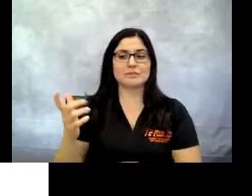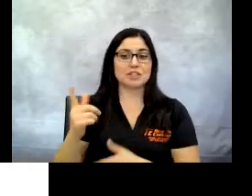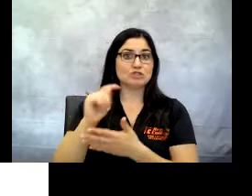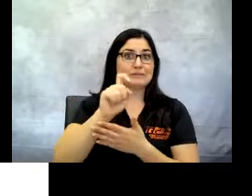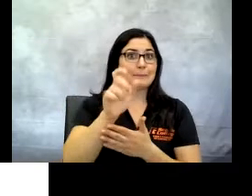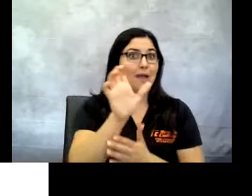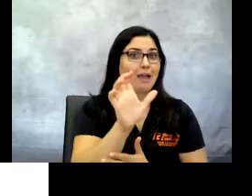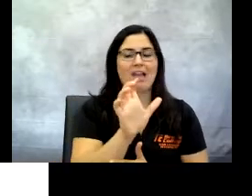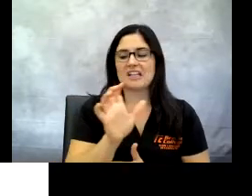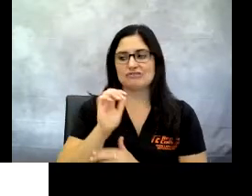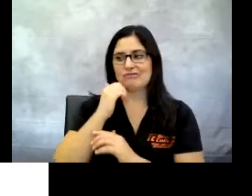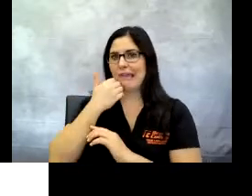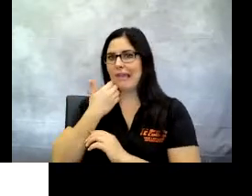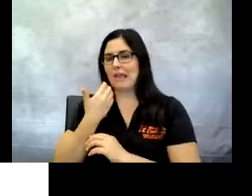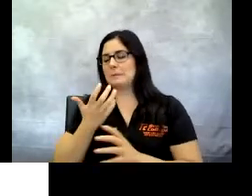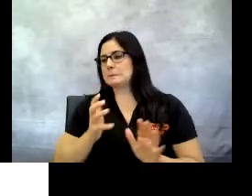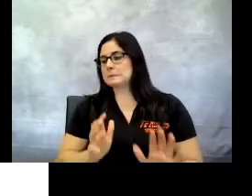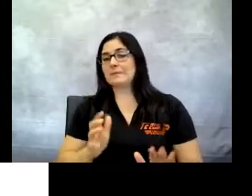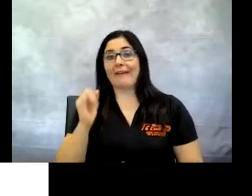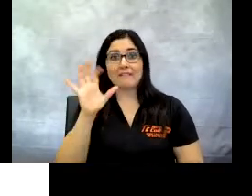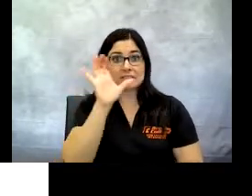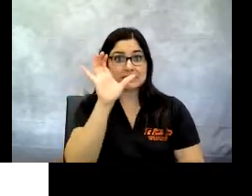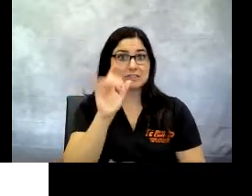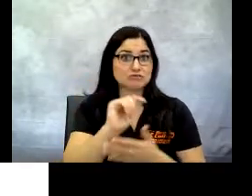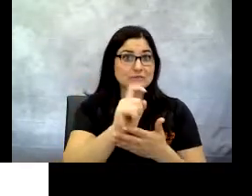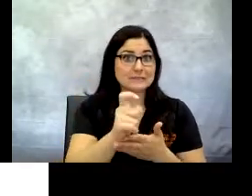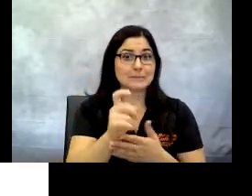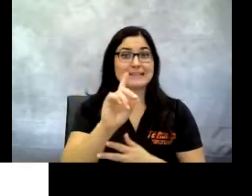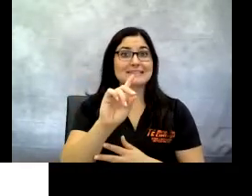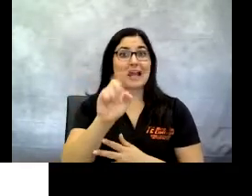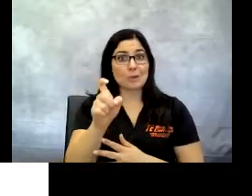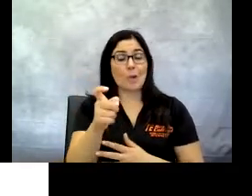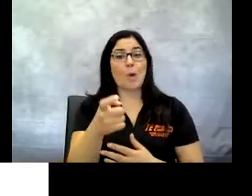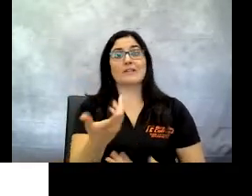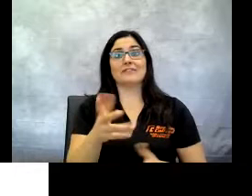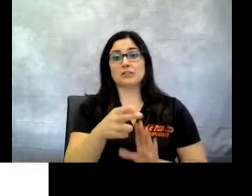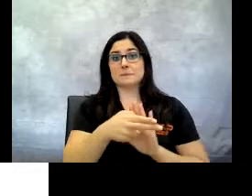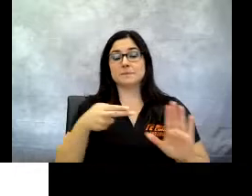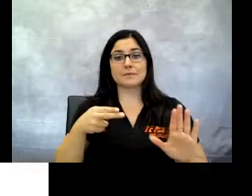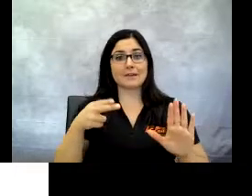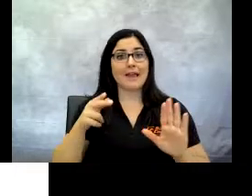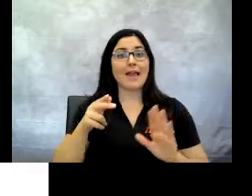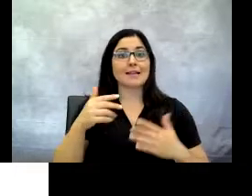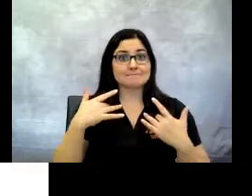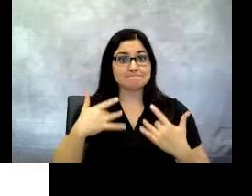And if they seek treatment and they're diagnosed with antidepressants, that's being related to the idea.